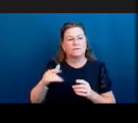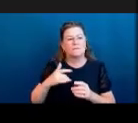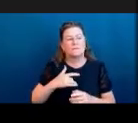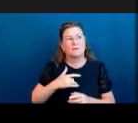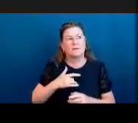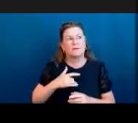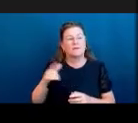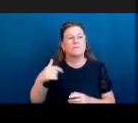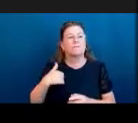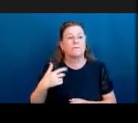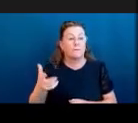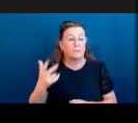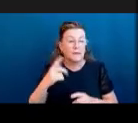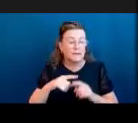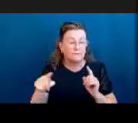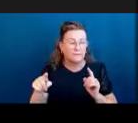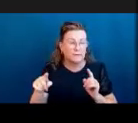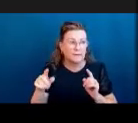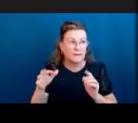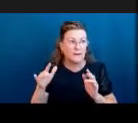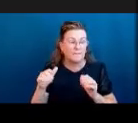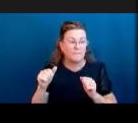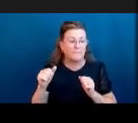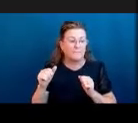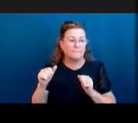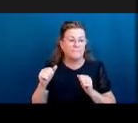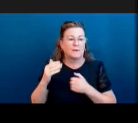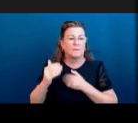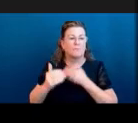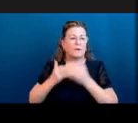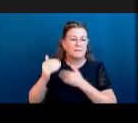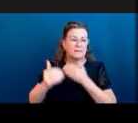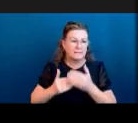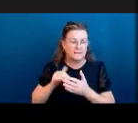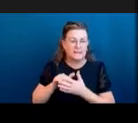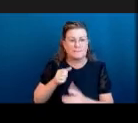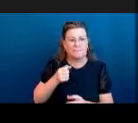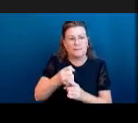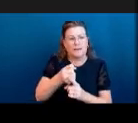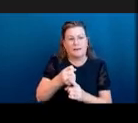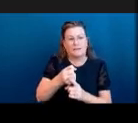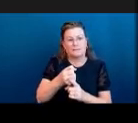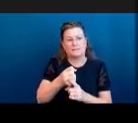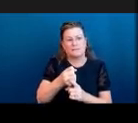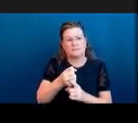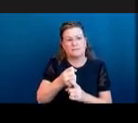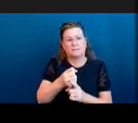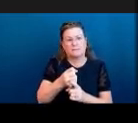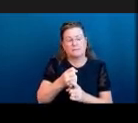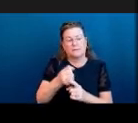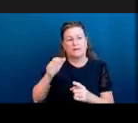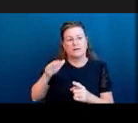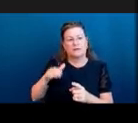three different processes that impact a child's behavior and